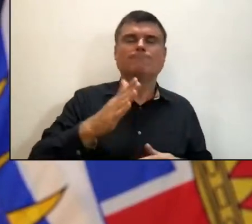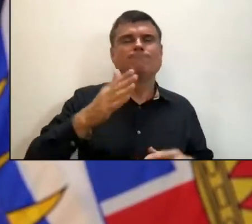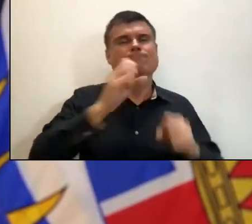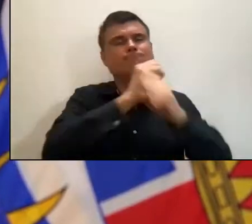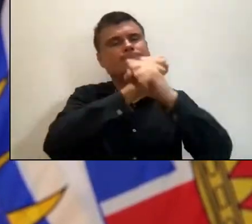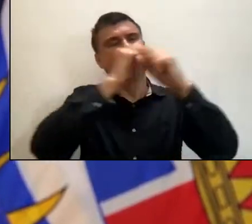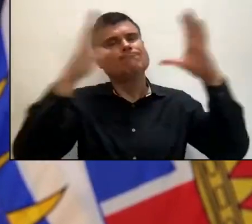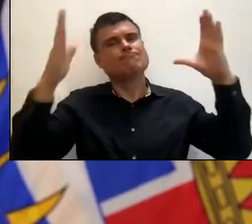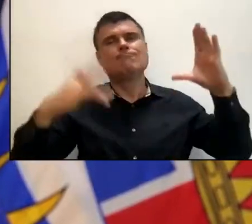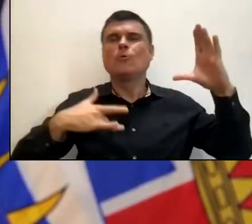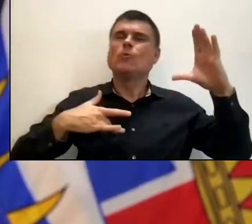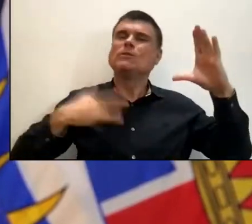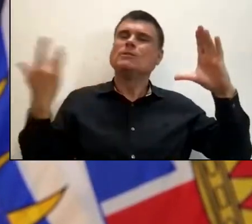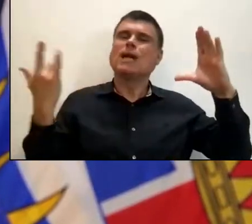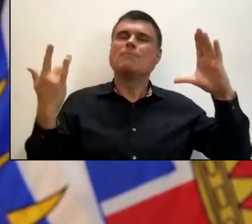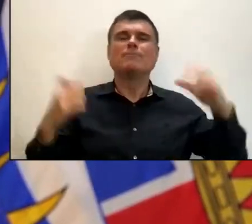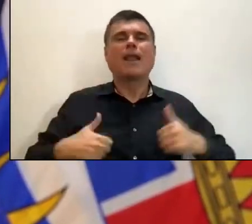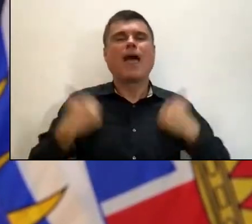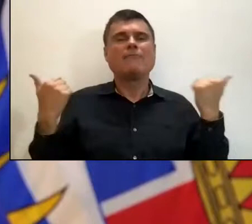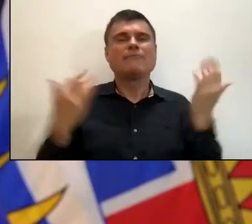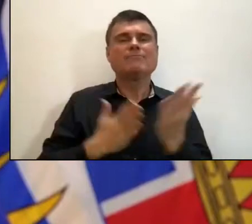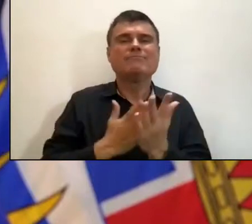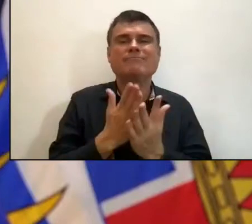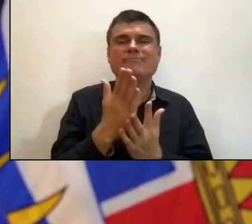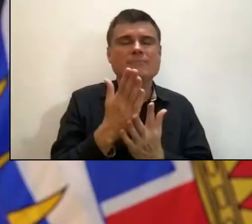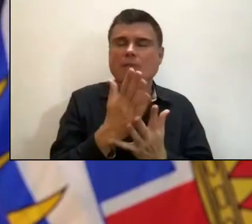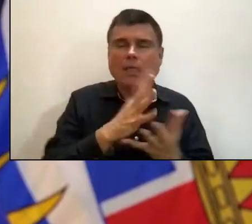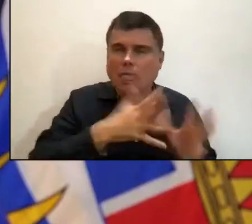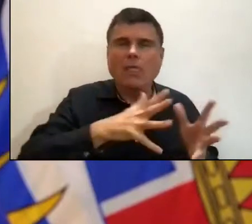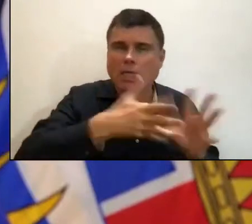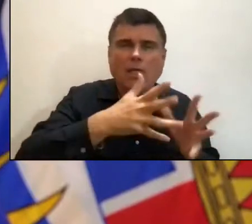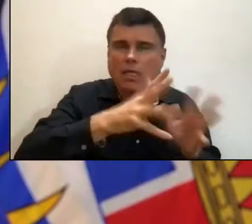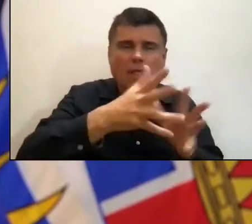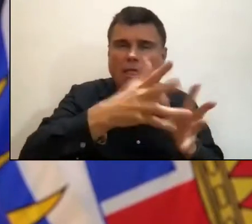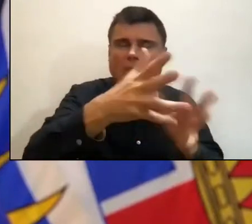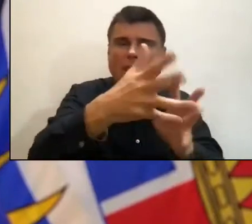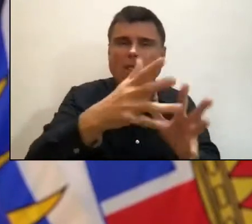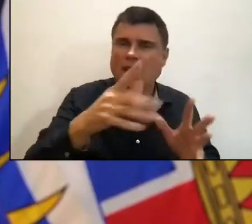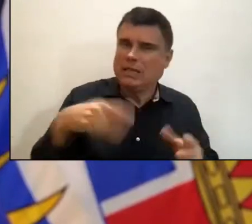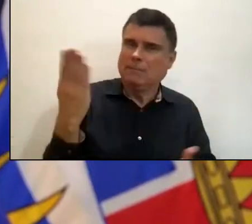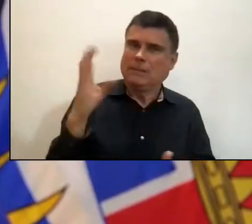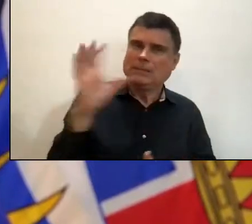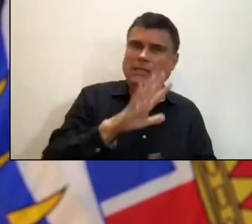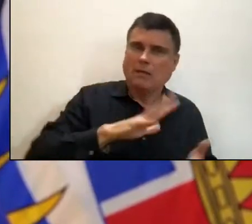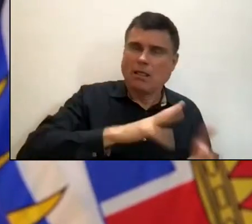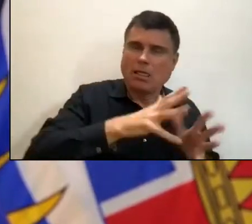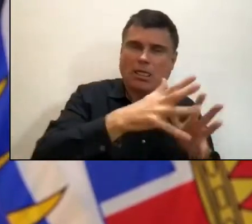that has happened in this province. And trying to find something that would allow us to continue